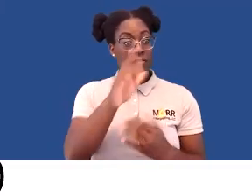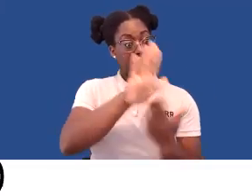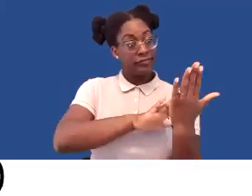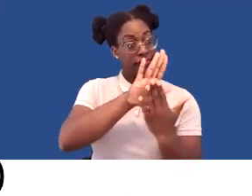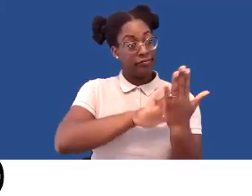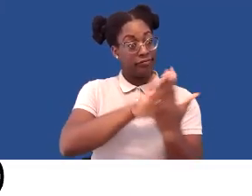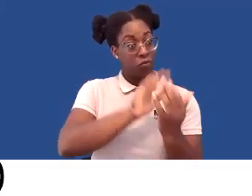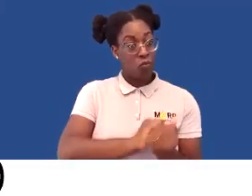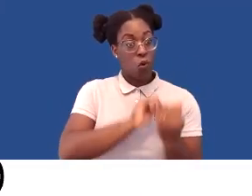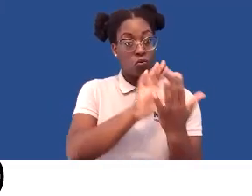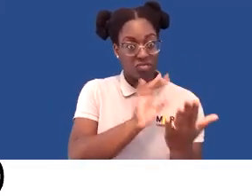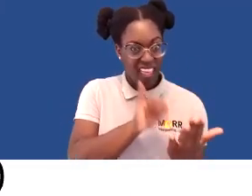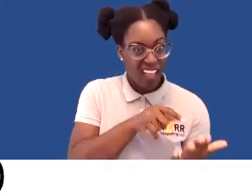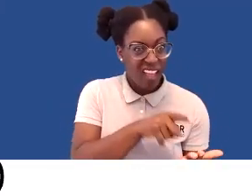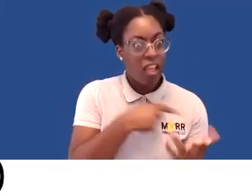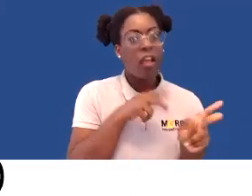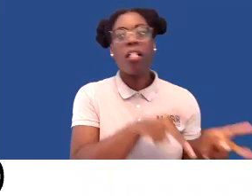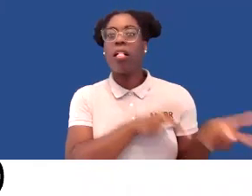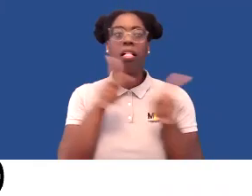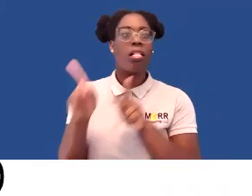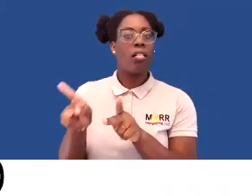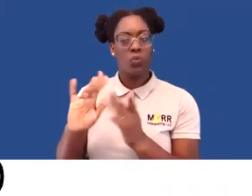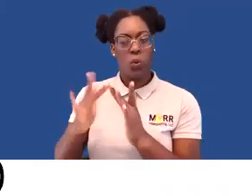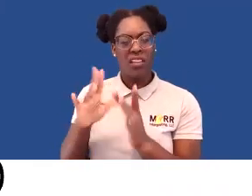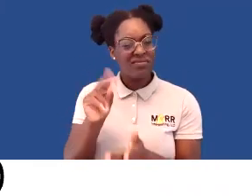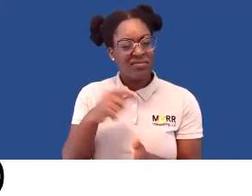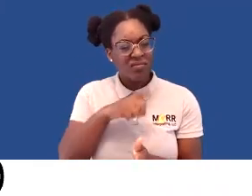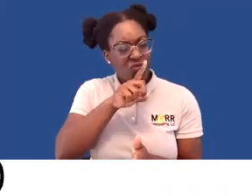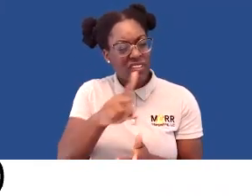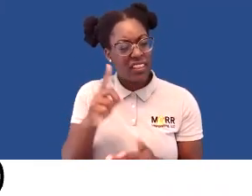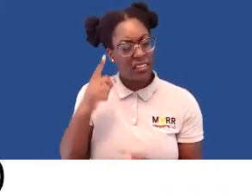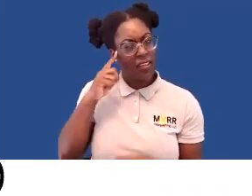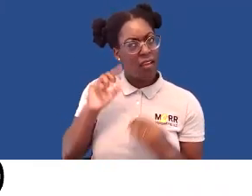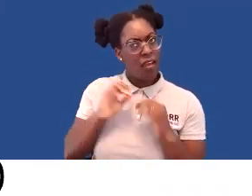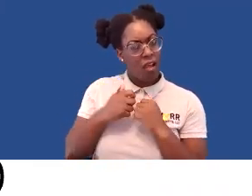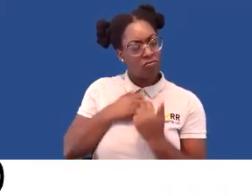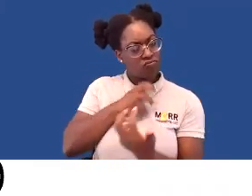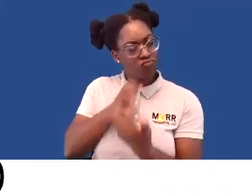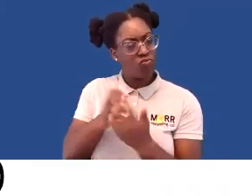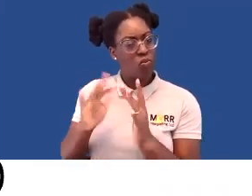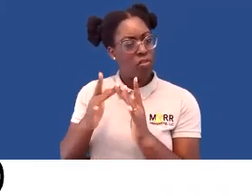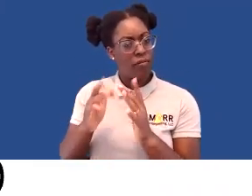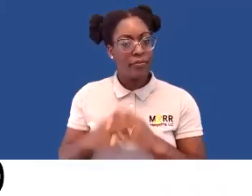So as far as an overview goes, we're going to kind of talk about where we are right now, the benefits of online writing center work,